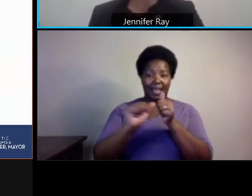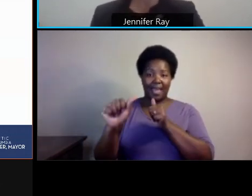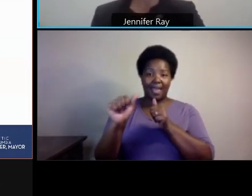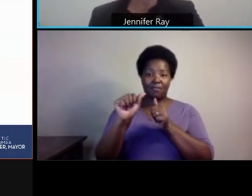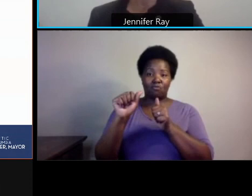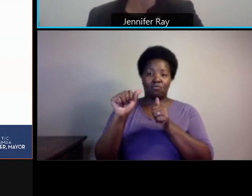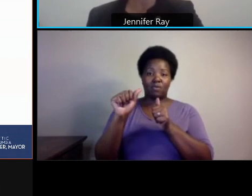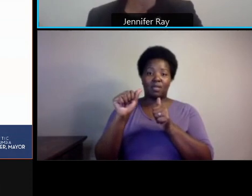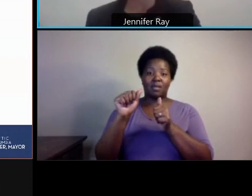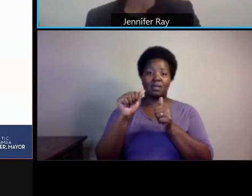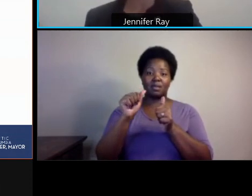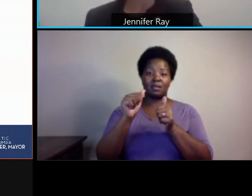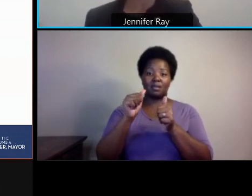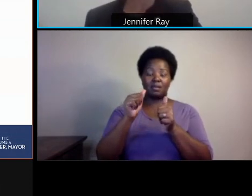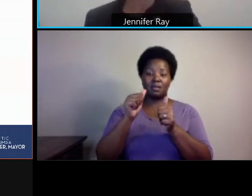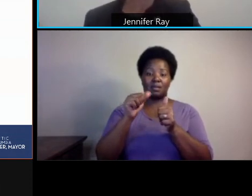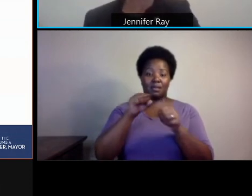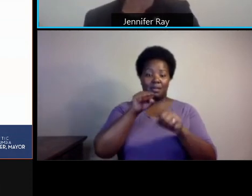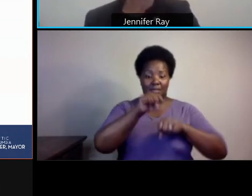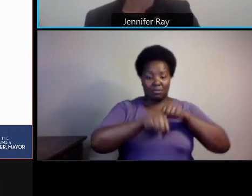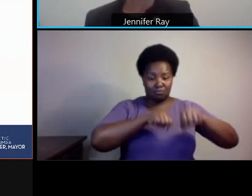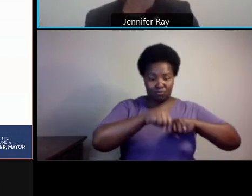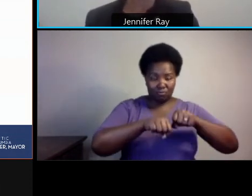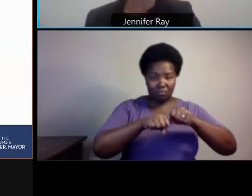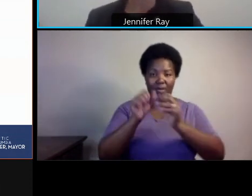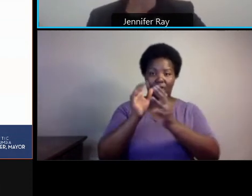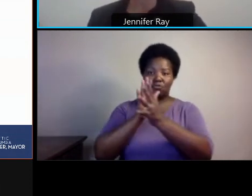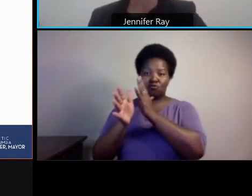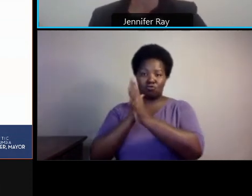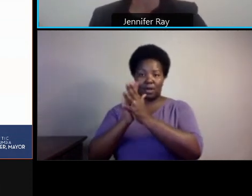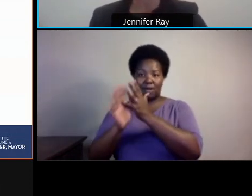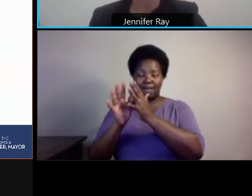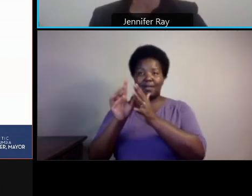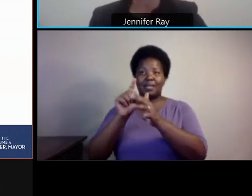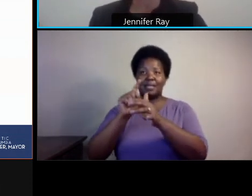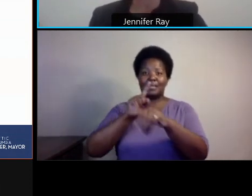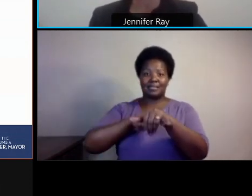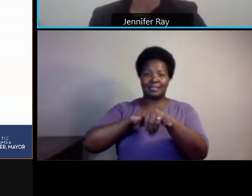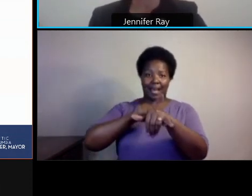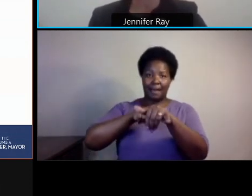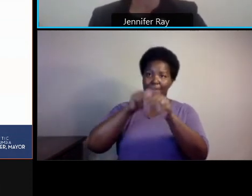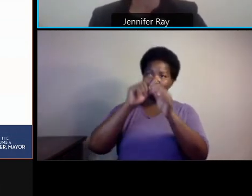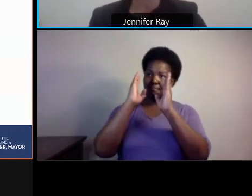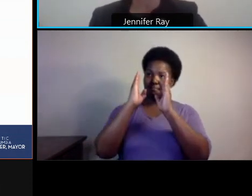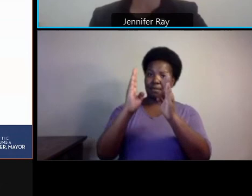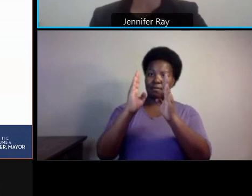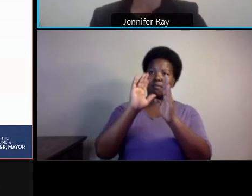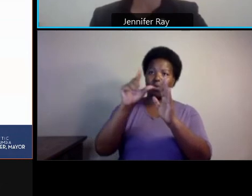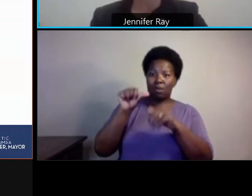cycle so will the will that be incorporated or will it require the push button to be pushed